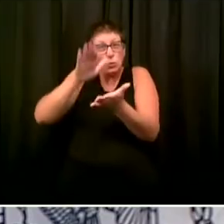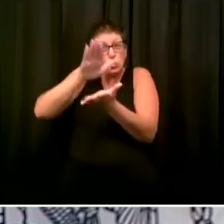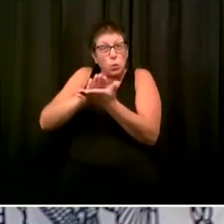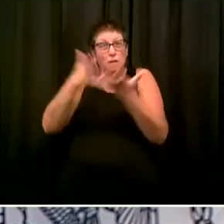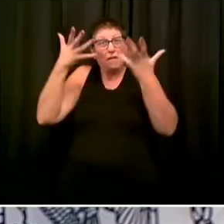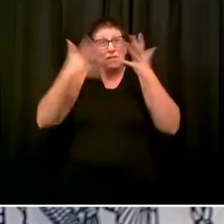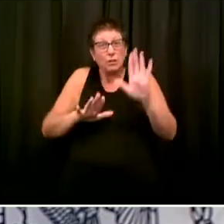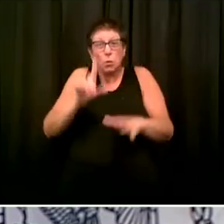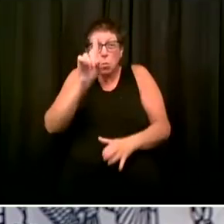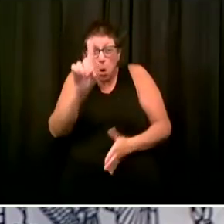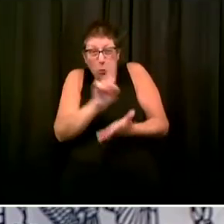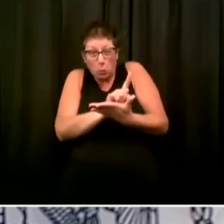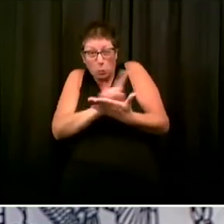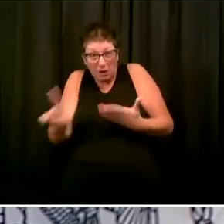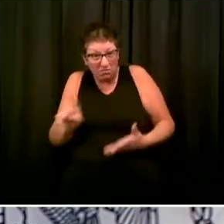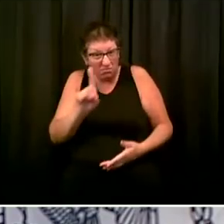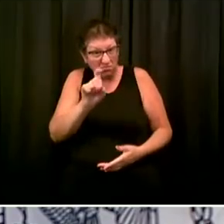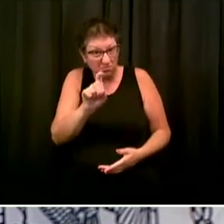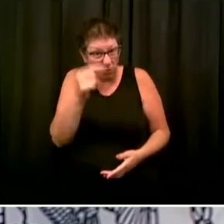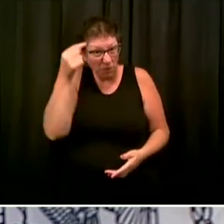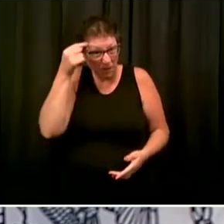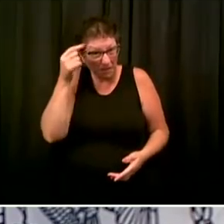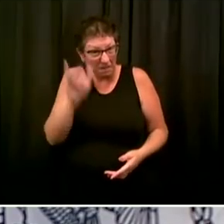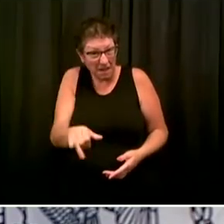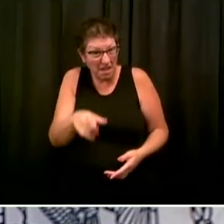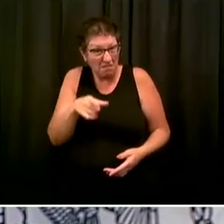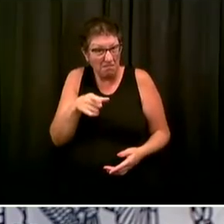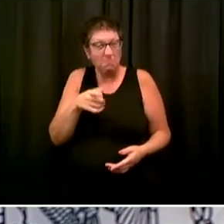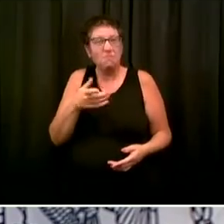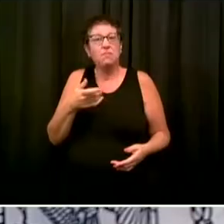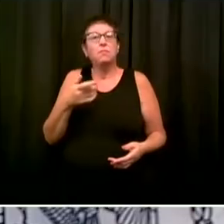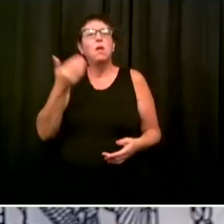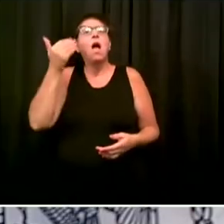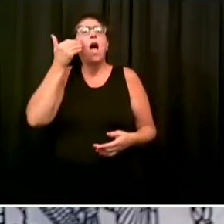POSSLEIB F 1OR00 TEAMS TO GO THROUGH ALL SCHOOLS IN JUST ONE WEEK?